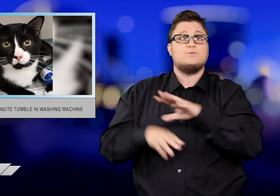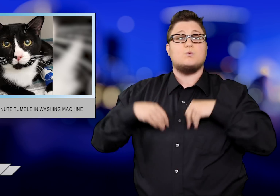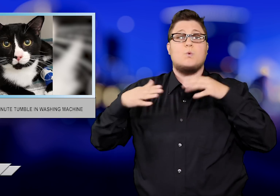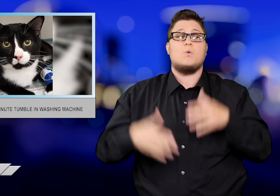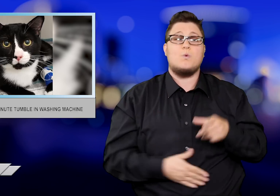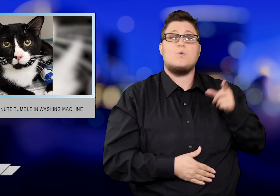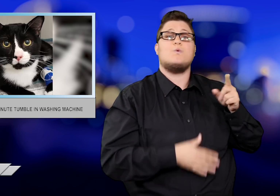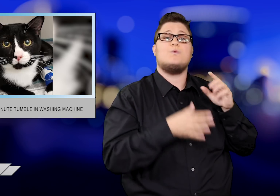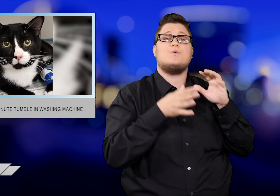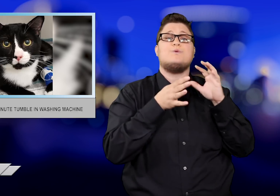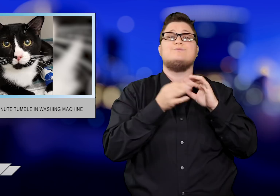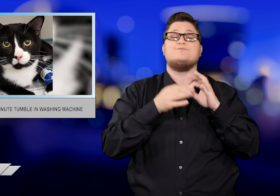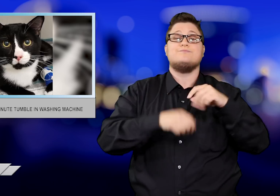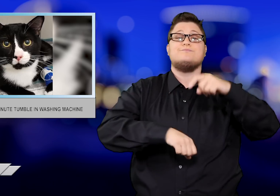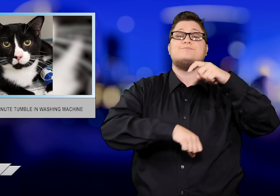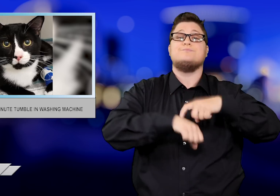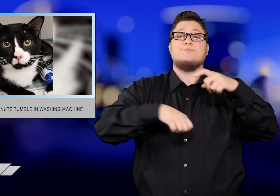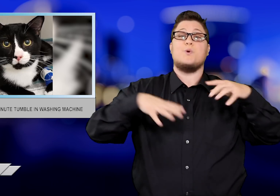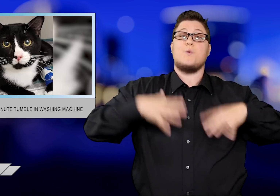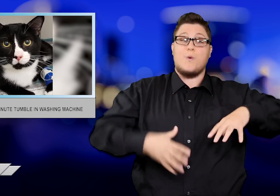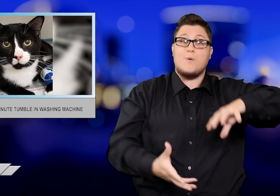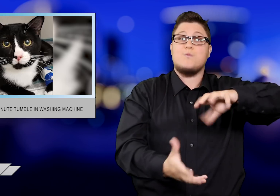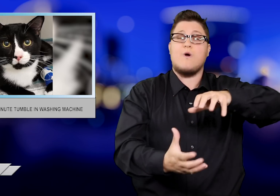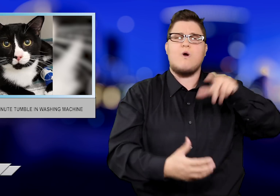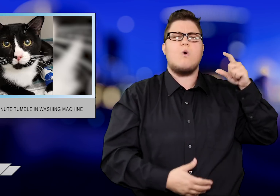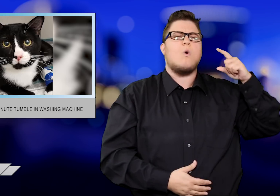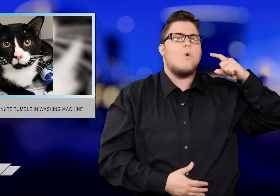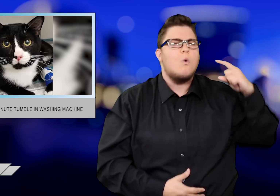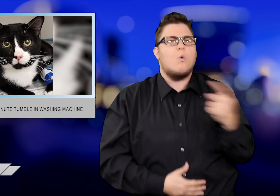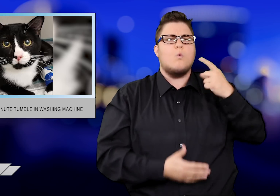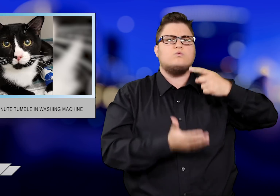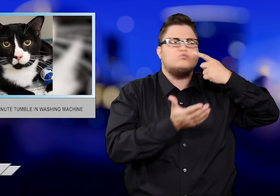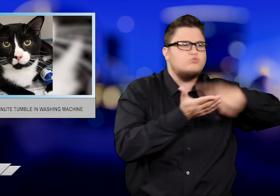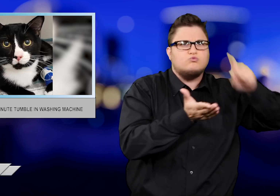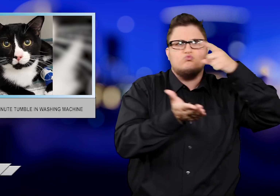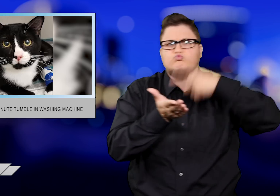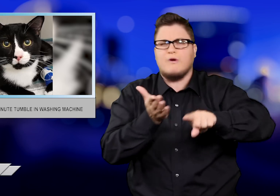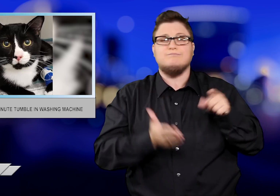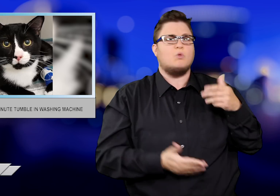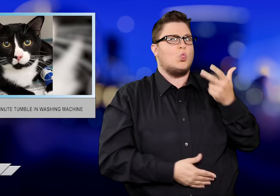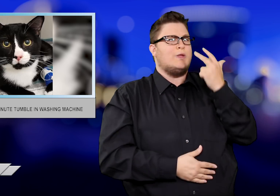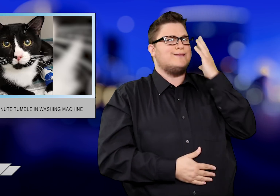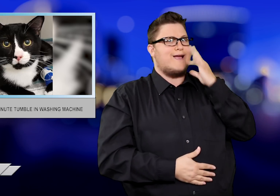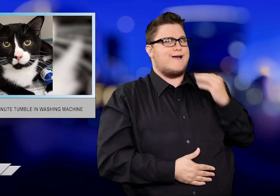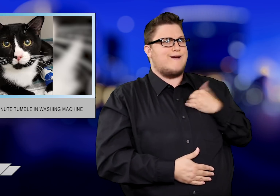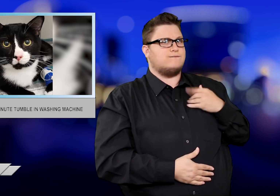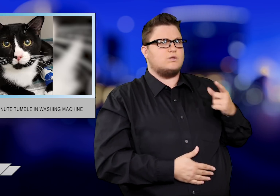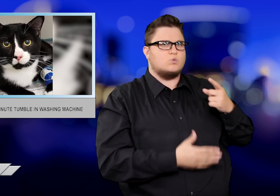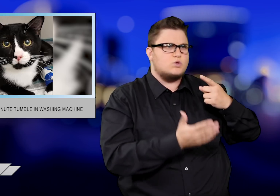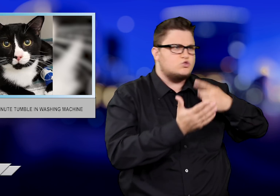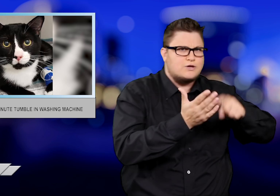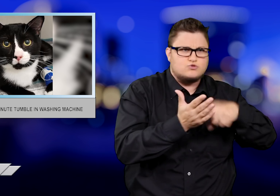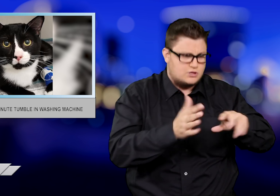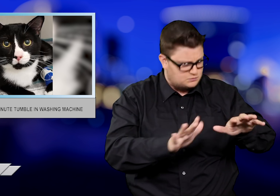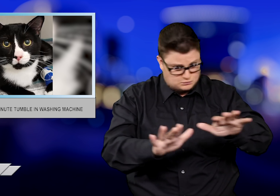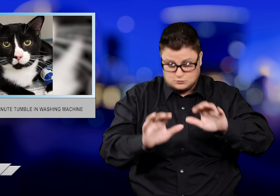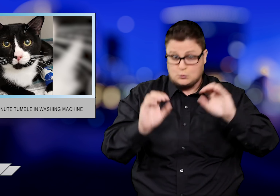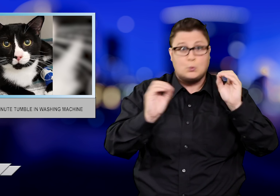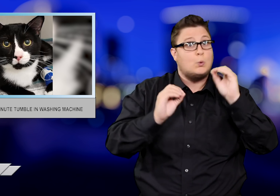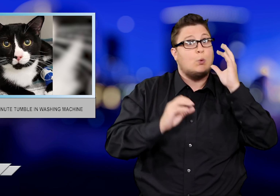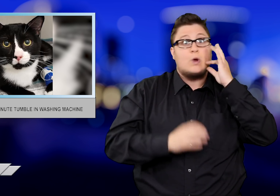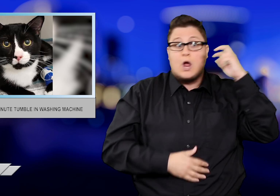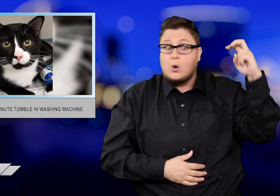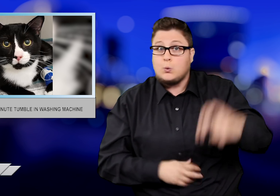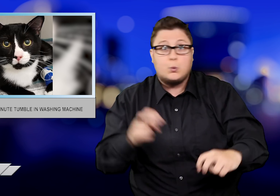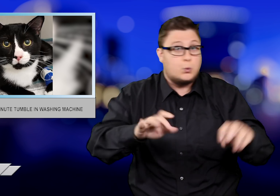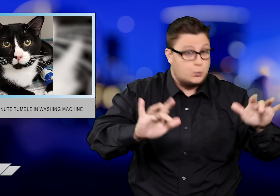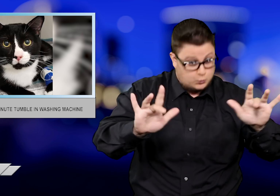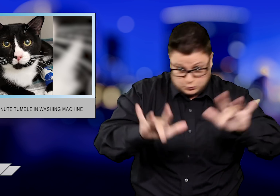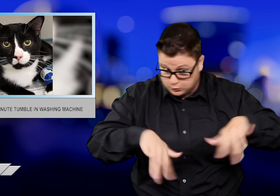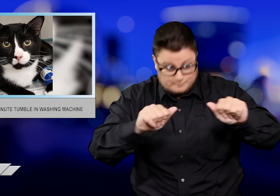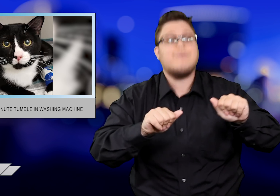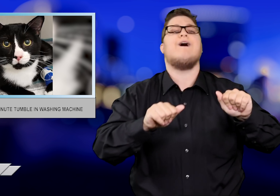Felix's owner says she always makes sure none of her three cats are in the washer and dryer